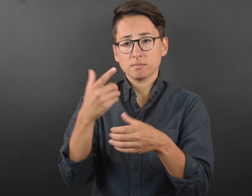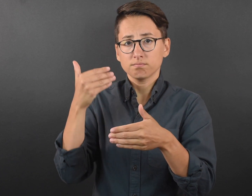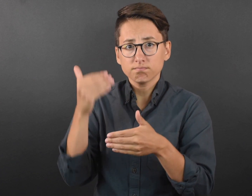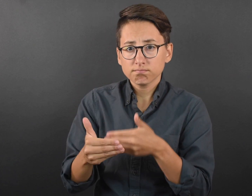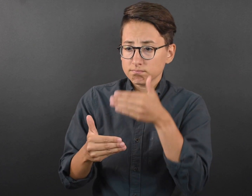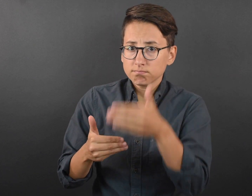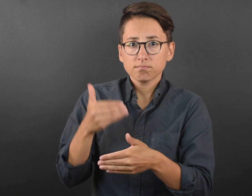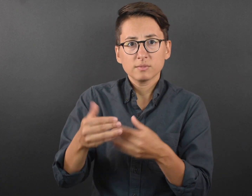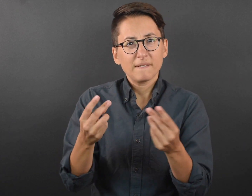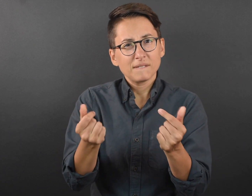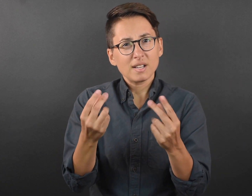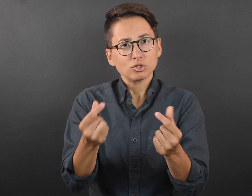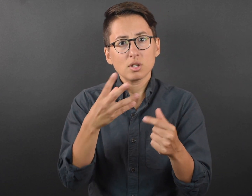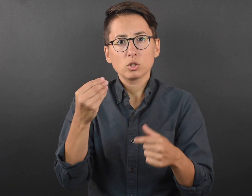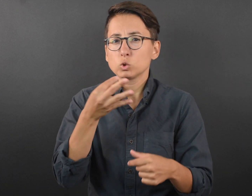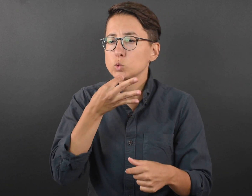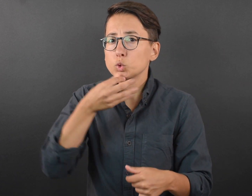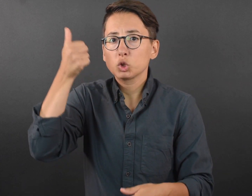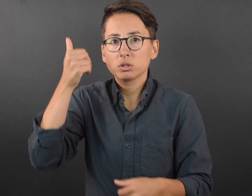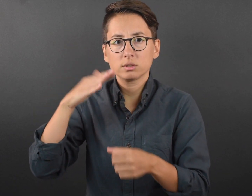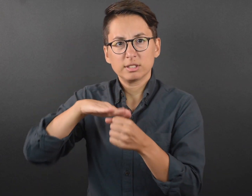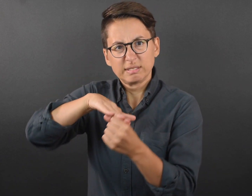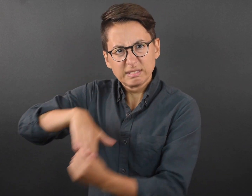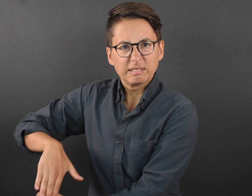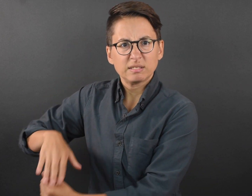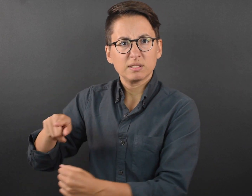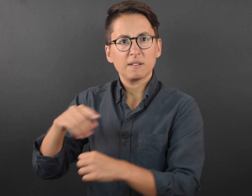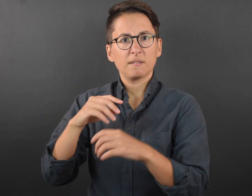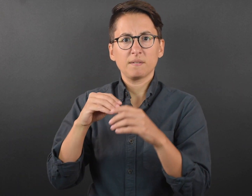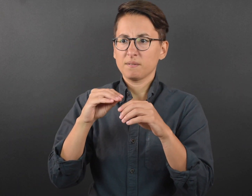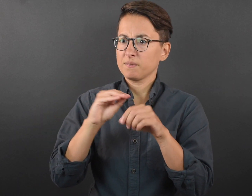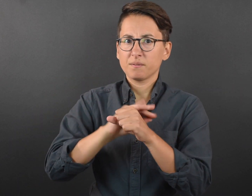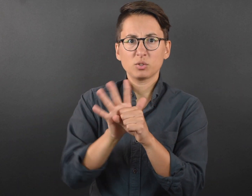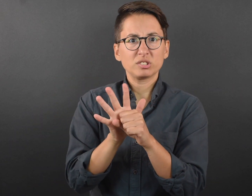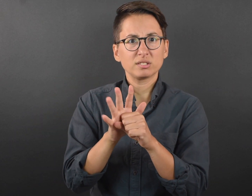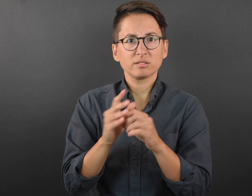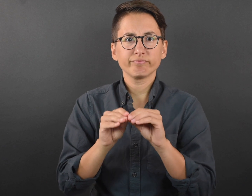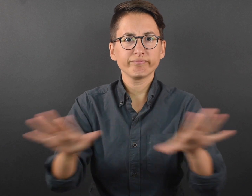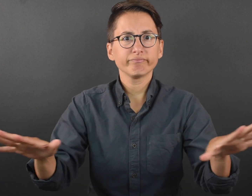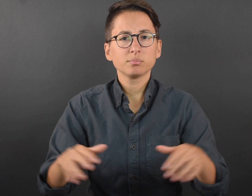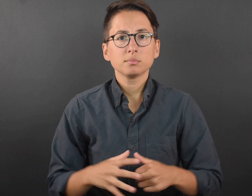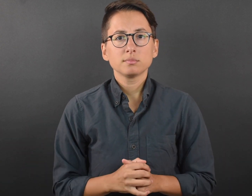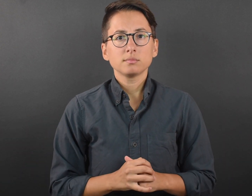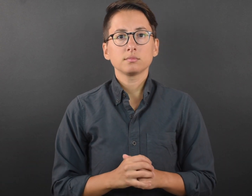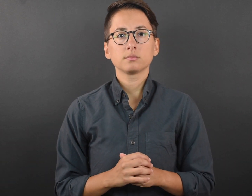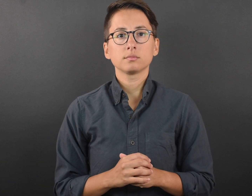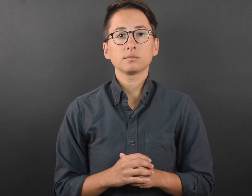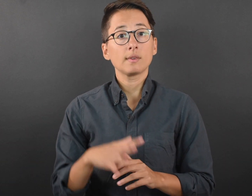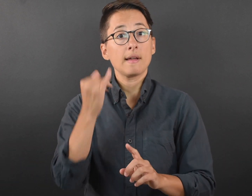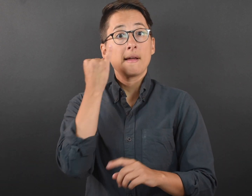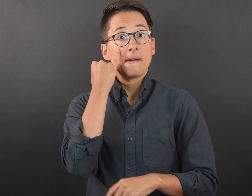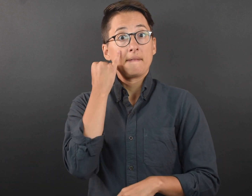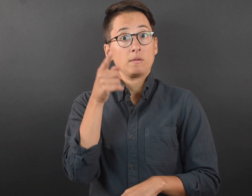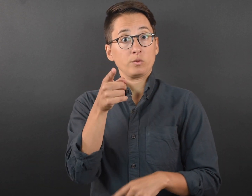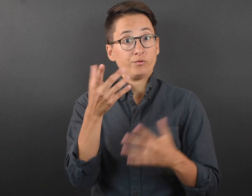much progress as possible as soon as possible in suppressing the virus.